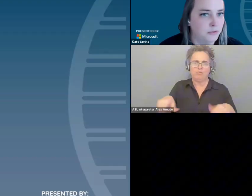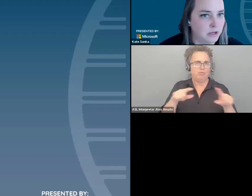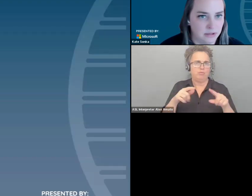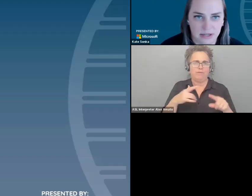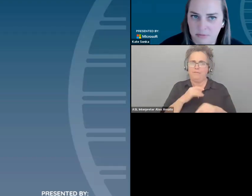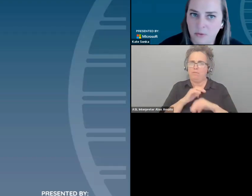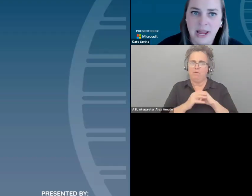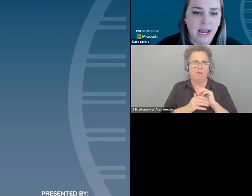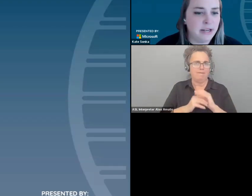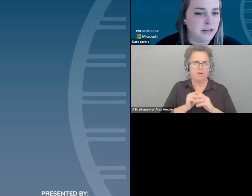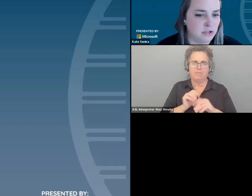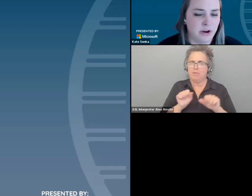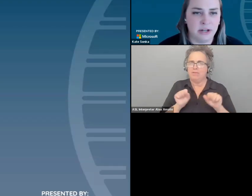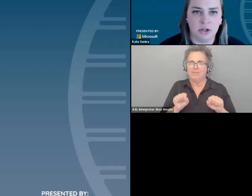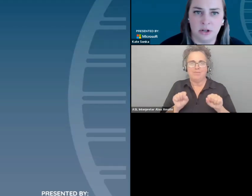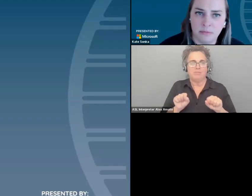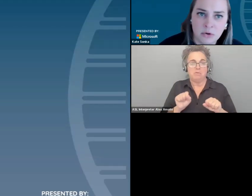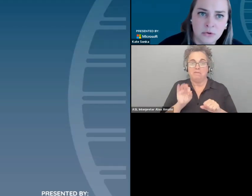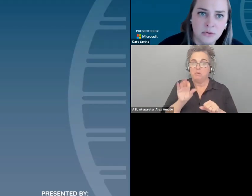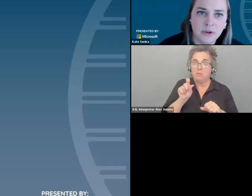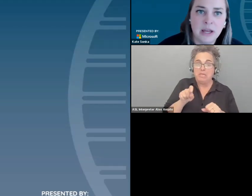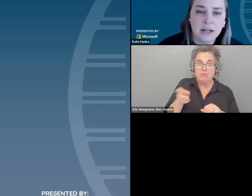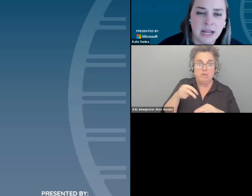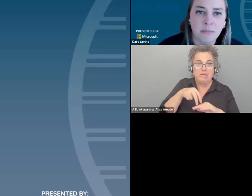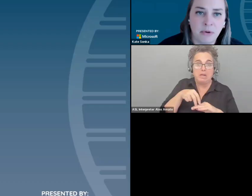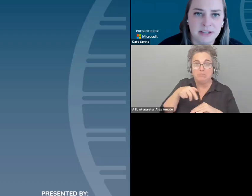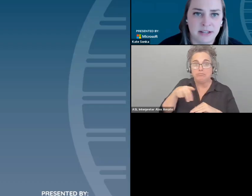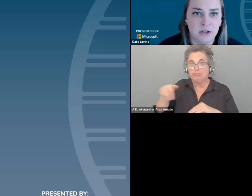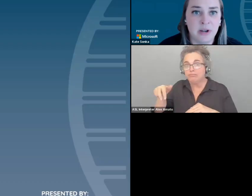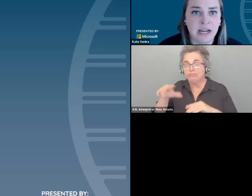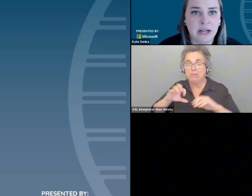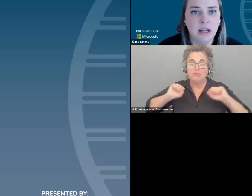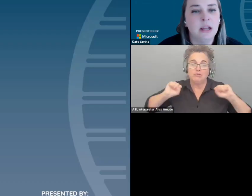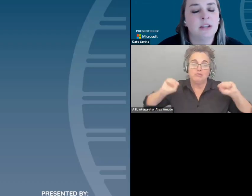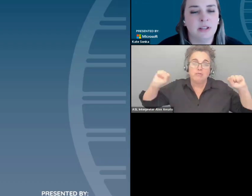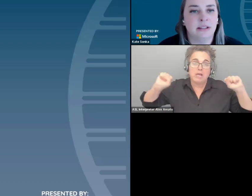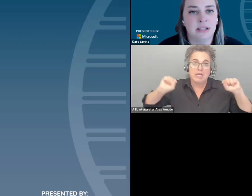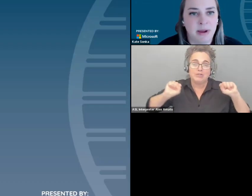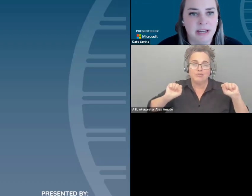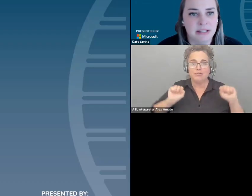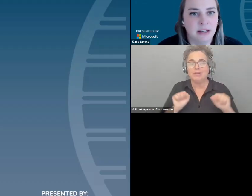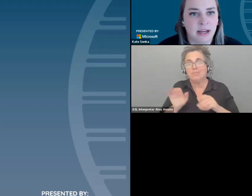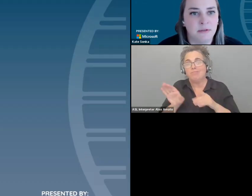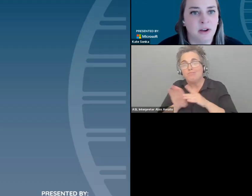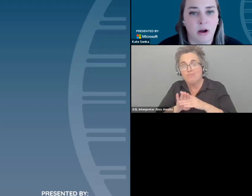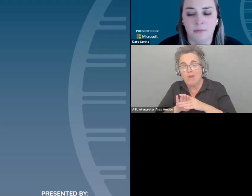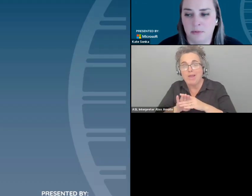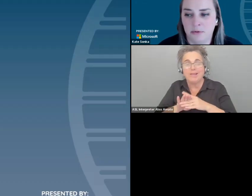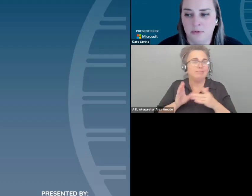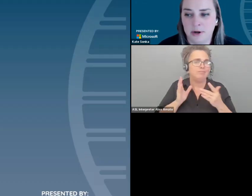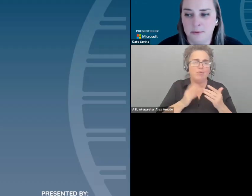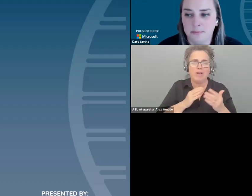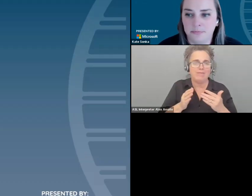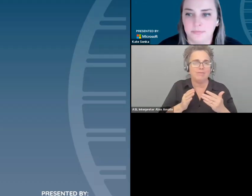So feel free to step away, to stretch, to move - take breaks as you need so that this space can feel comfortable for you.